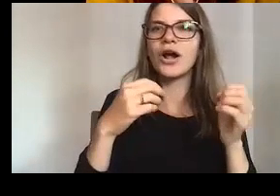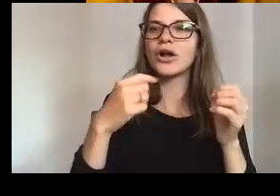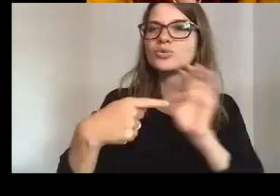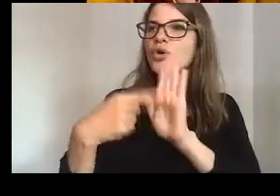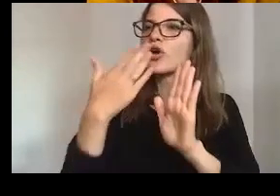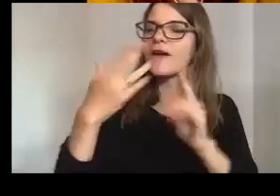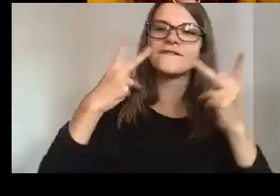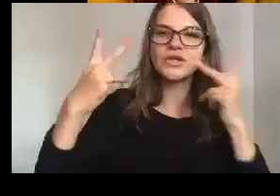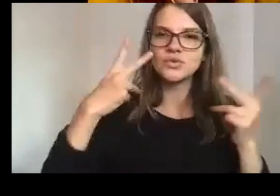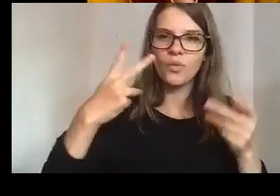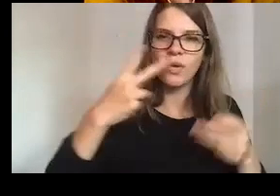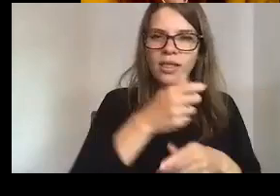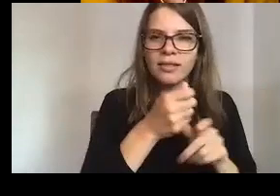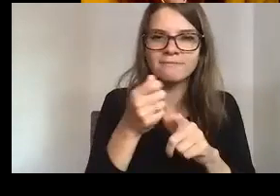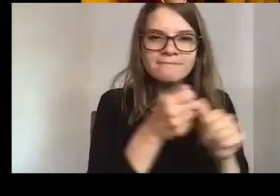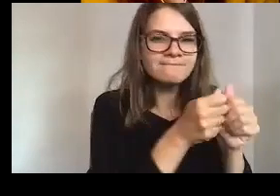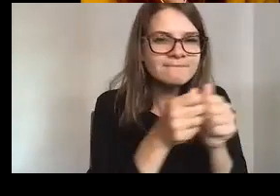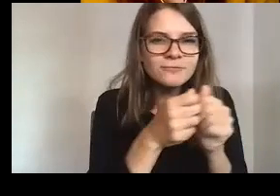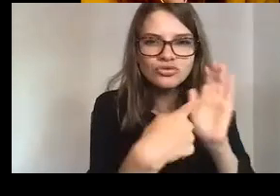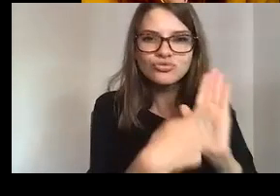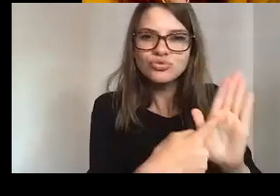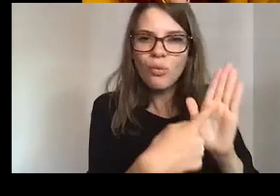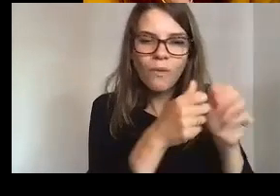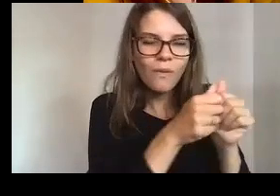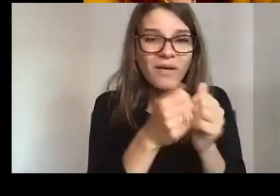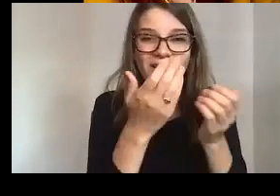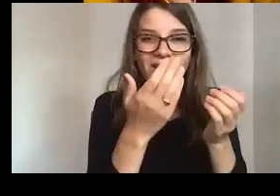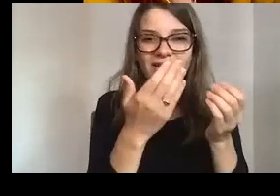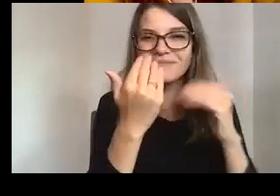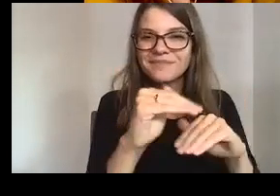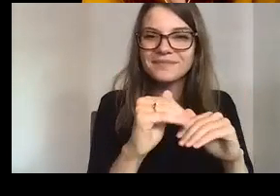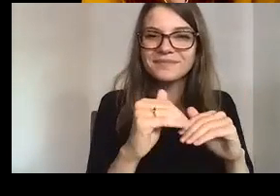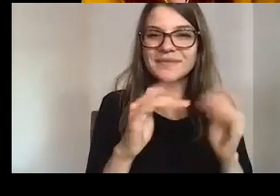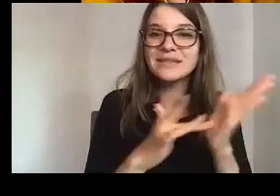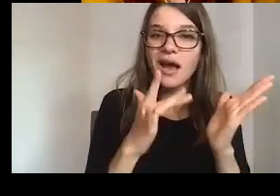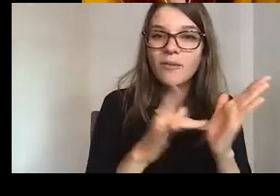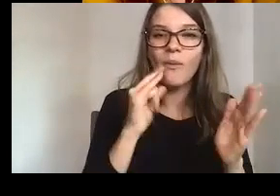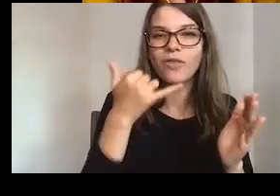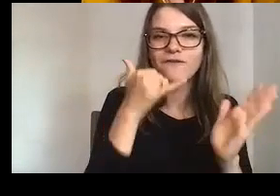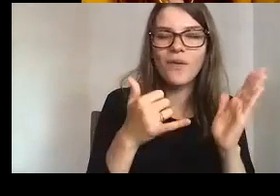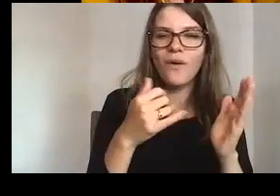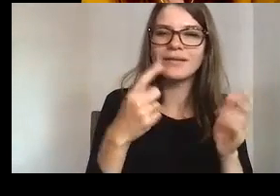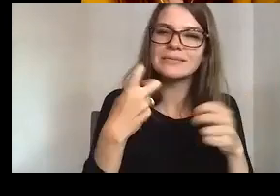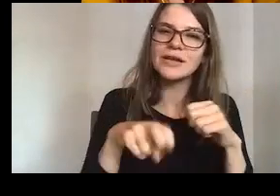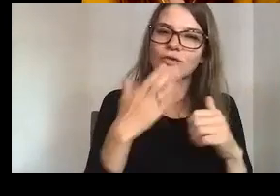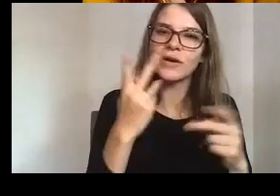want them to see maybe when we're limited to a phone or a tablet screen engagement was a really